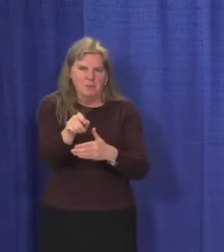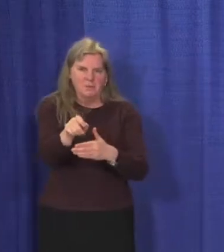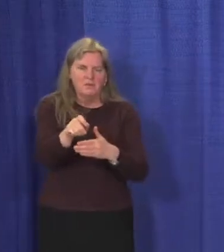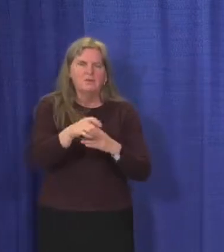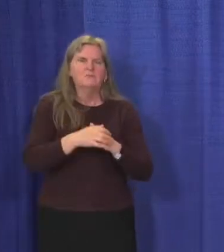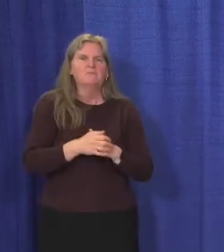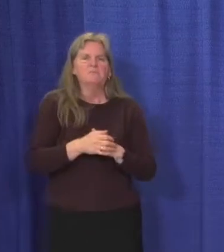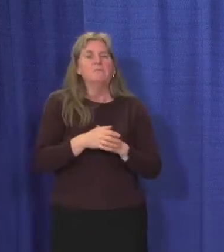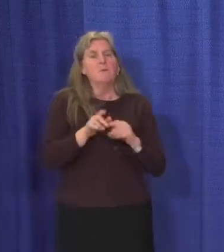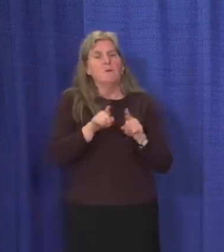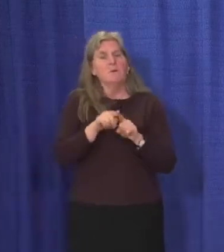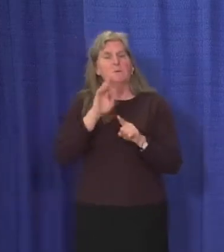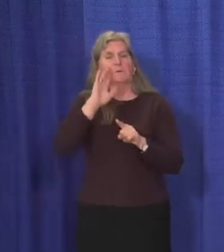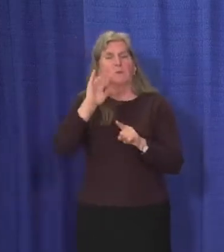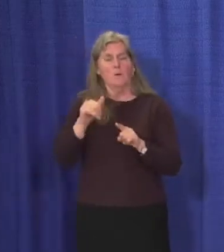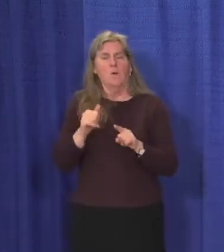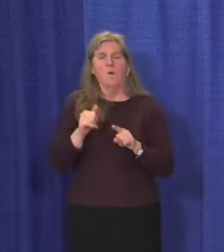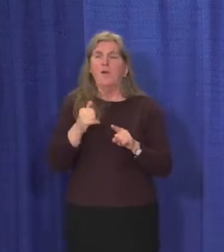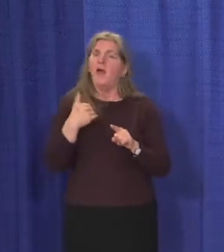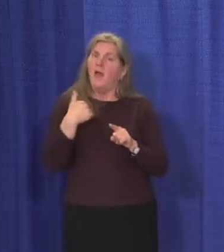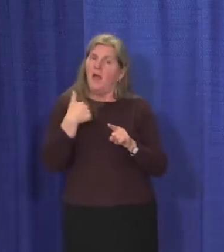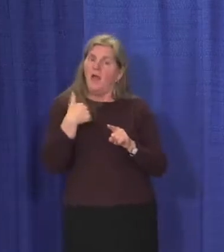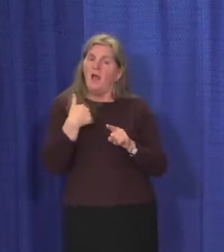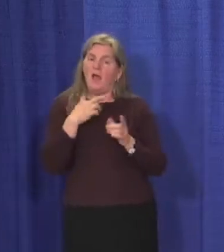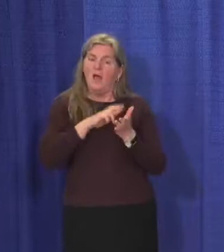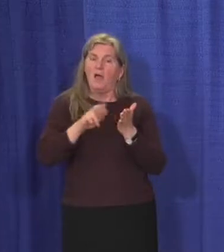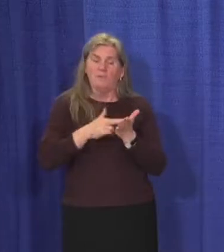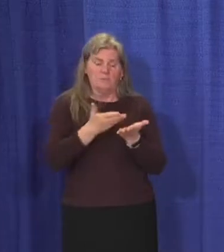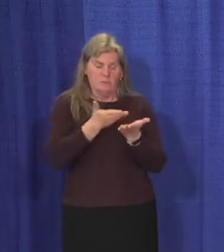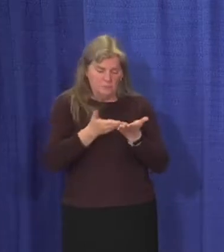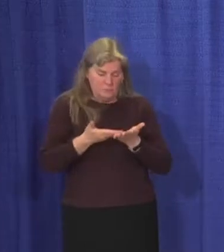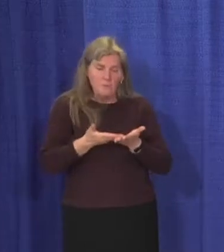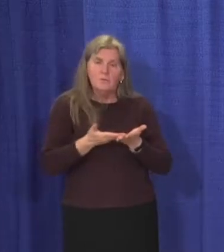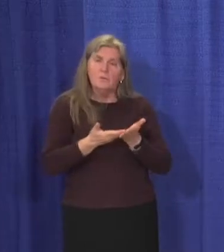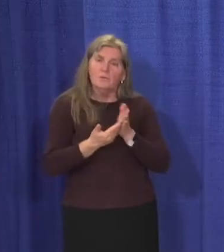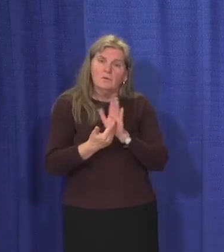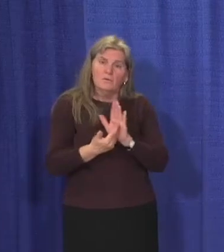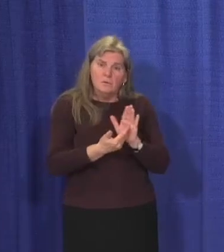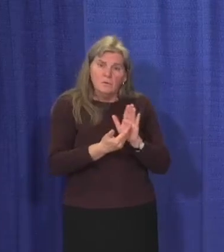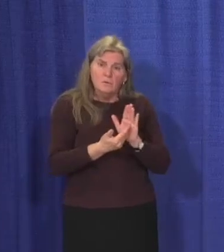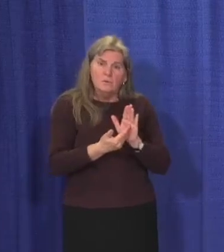during pregnancy. We now have early but significant real-world